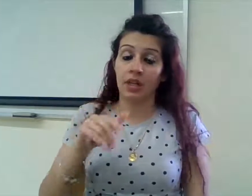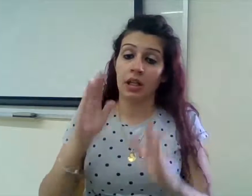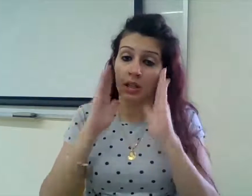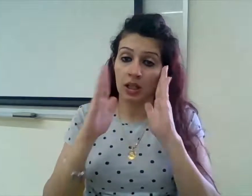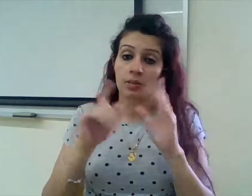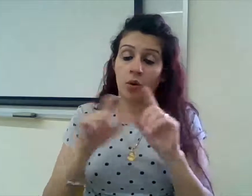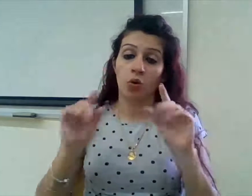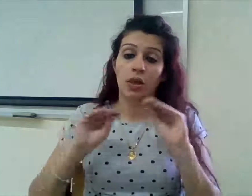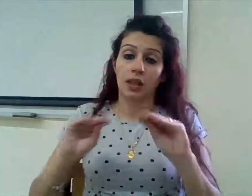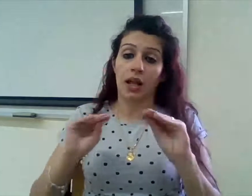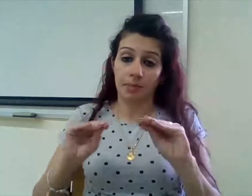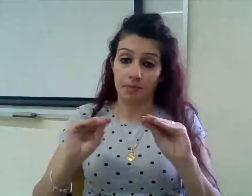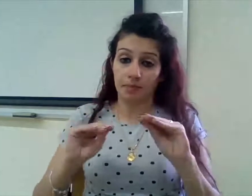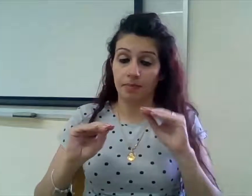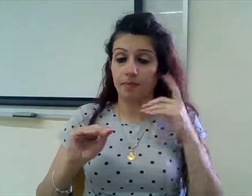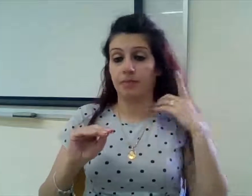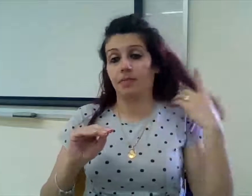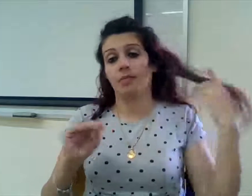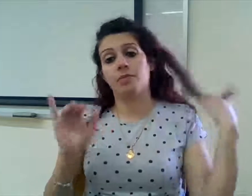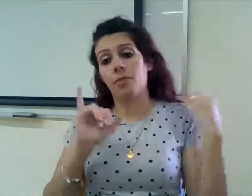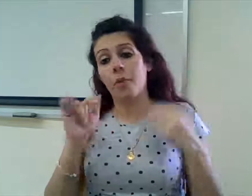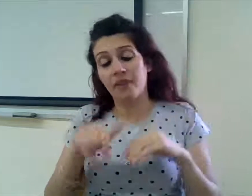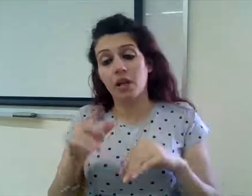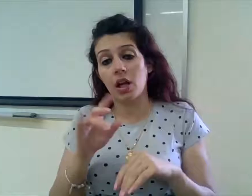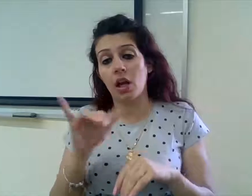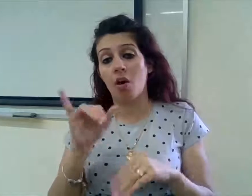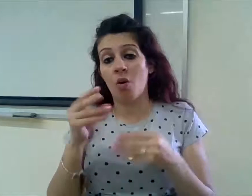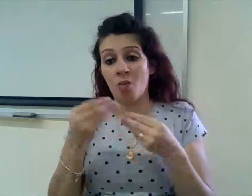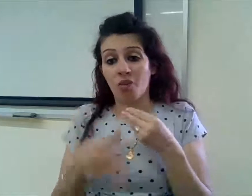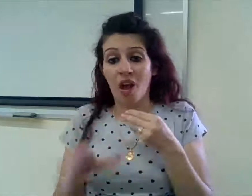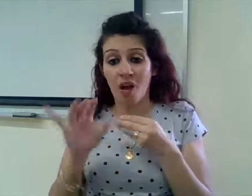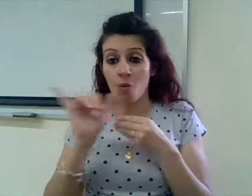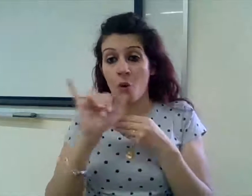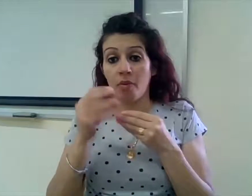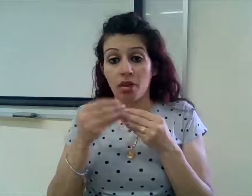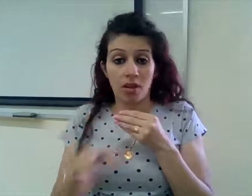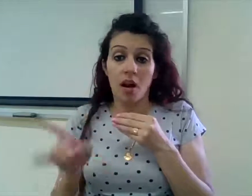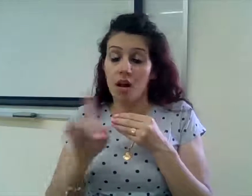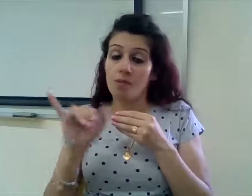end also referring to Abby Amara a colleague from the Ministry